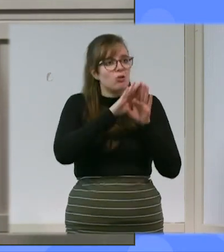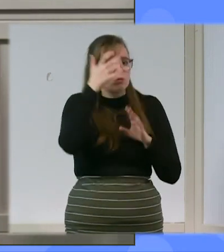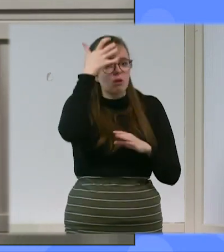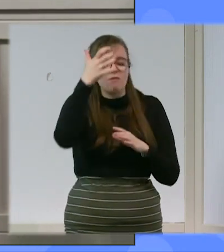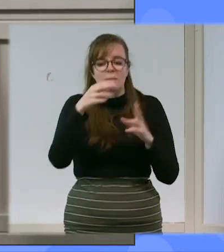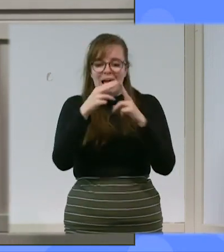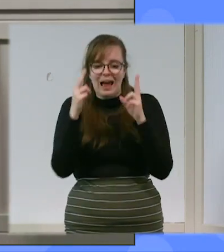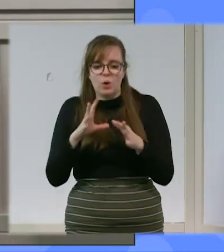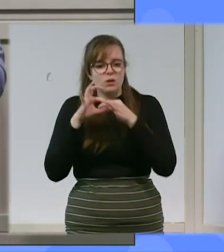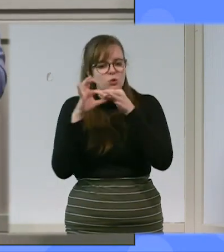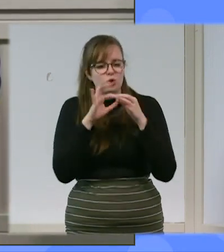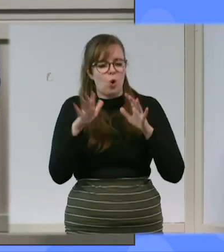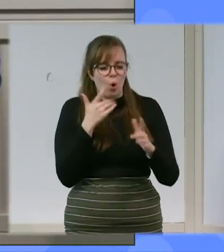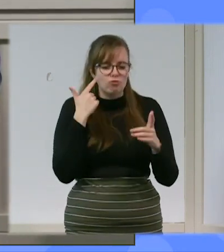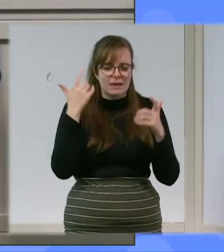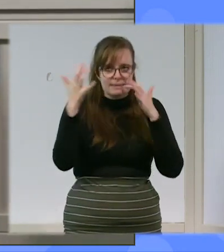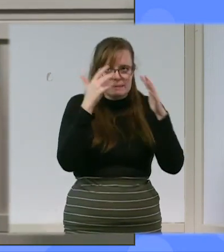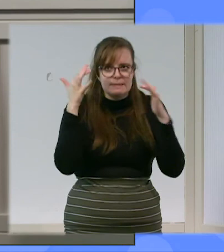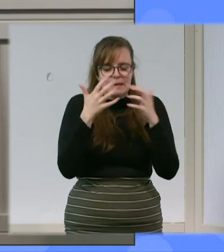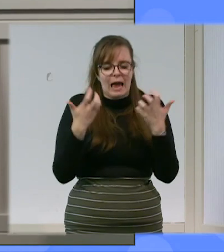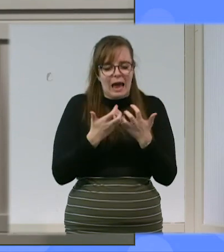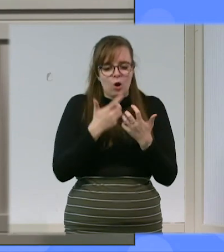are all grappling with how do we do this in a way that is affordable and